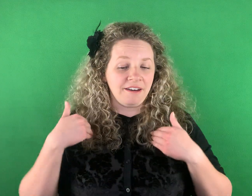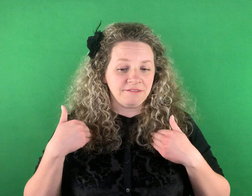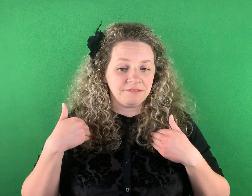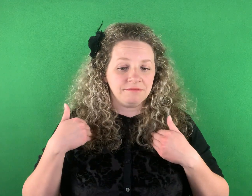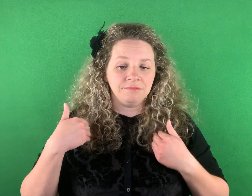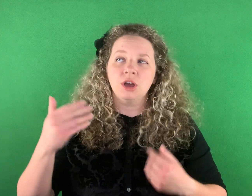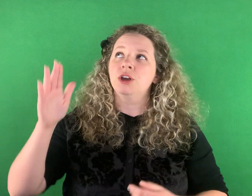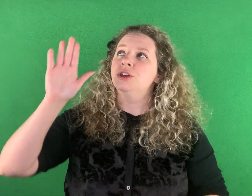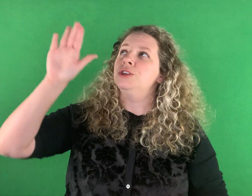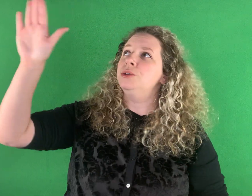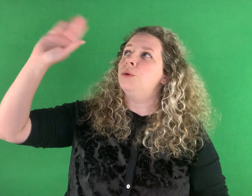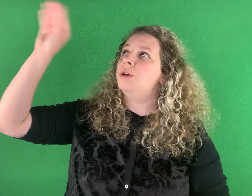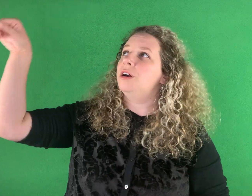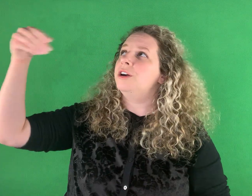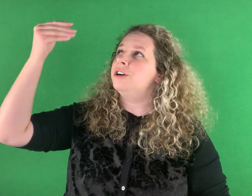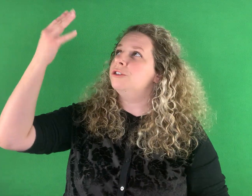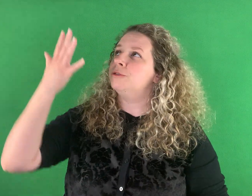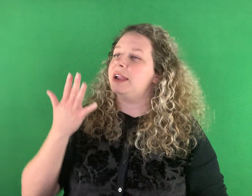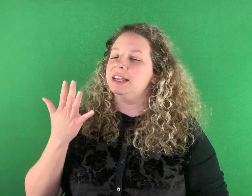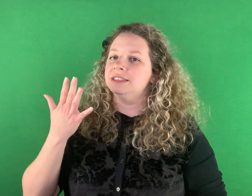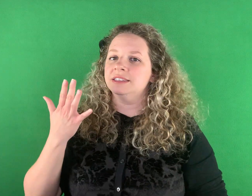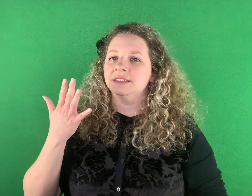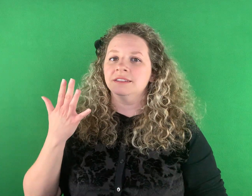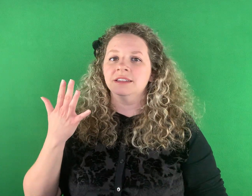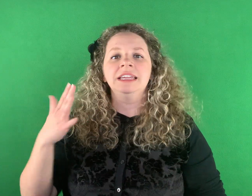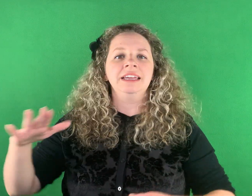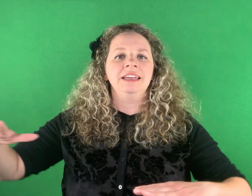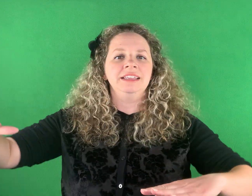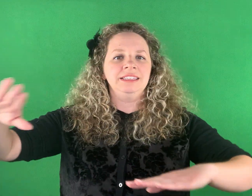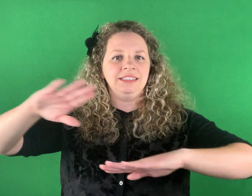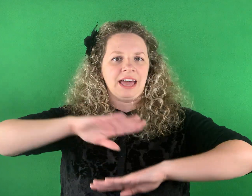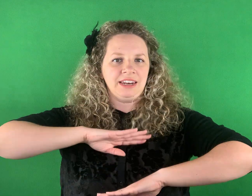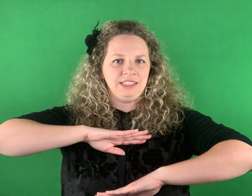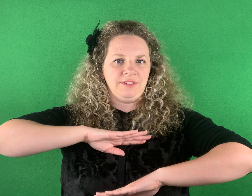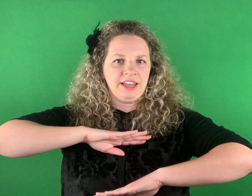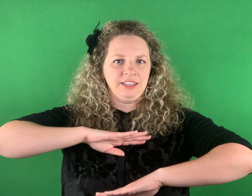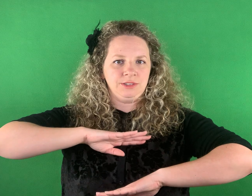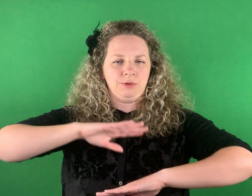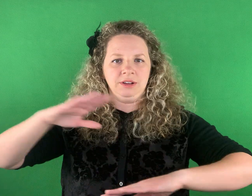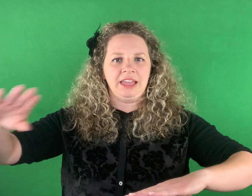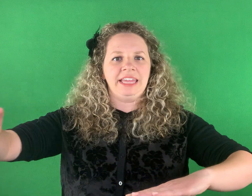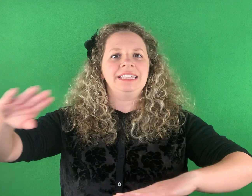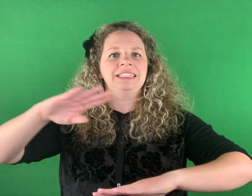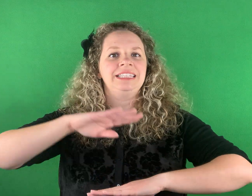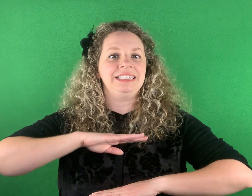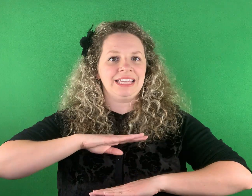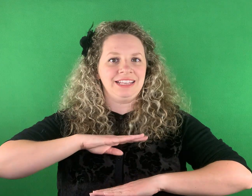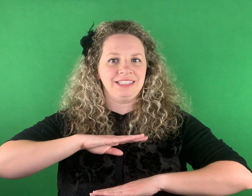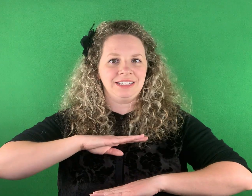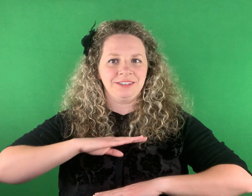YOUR GRACE SATISFIES or like “content.”